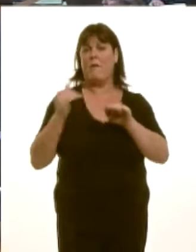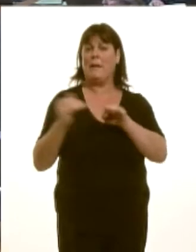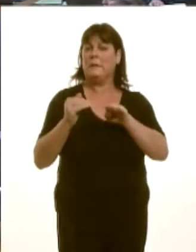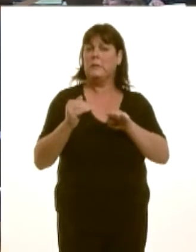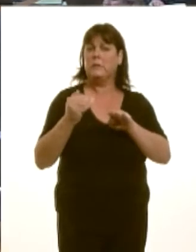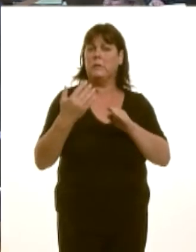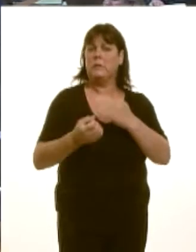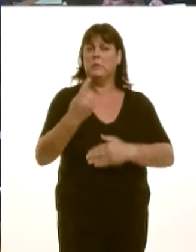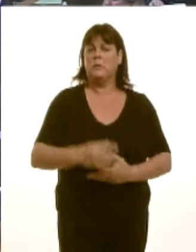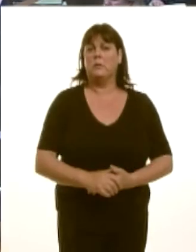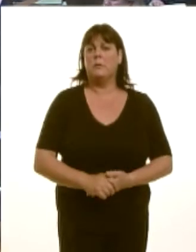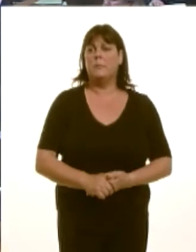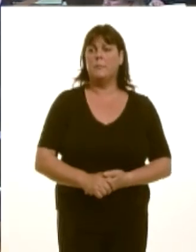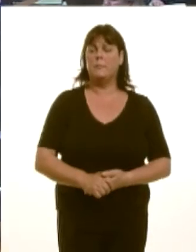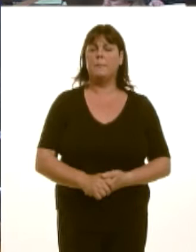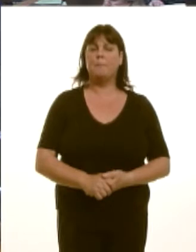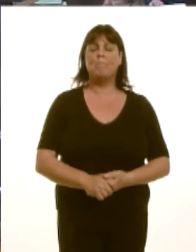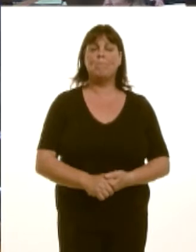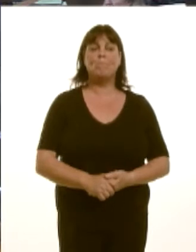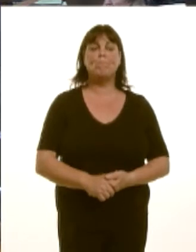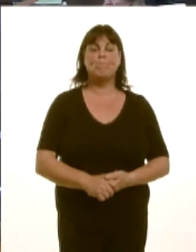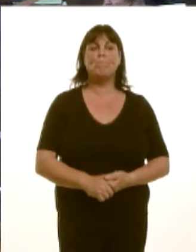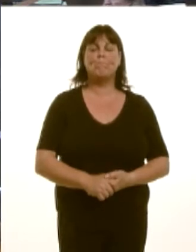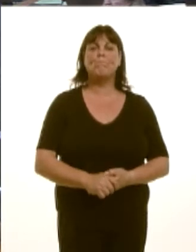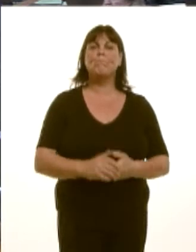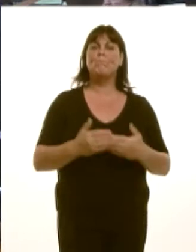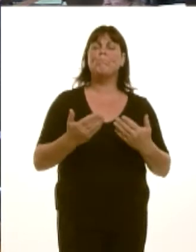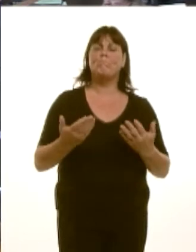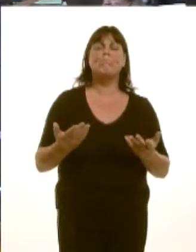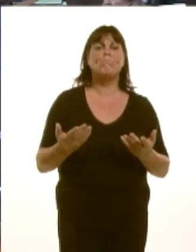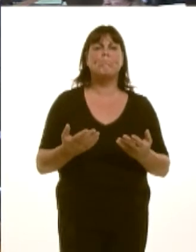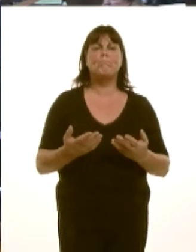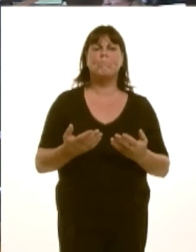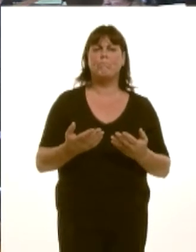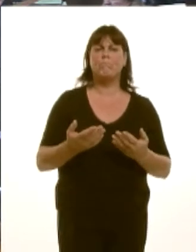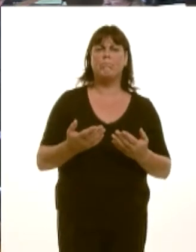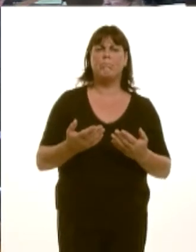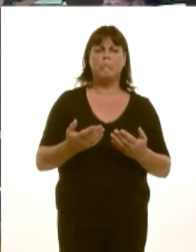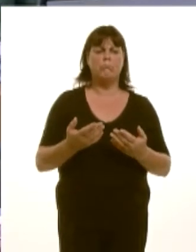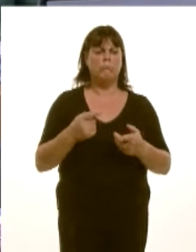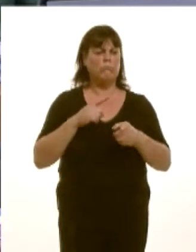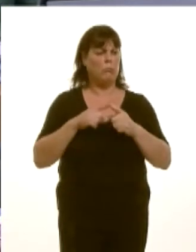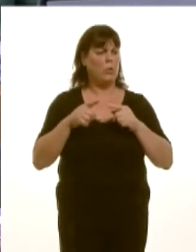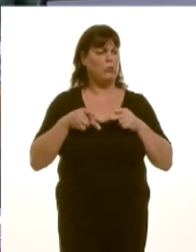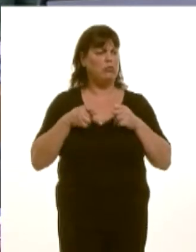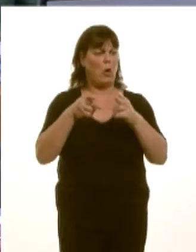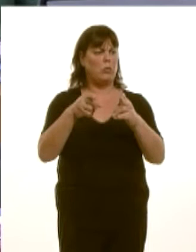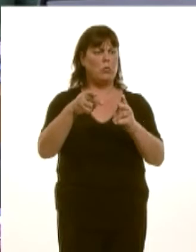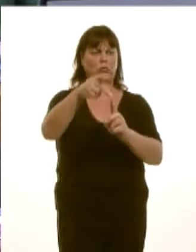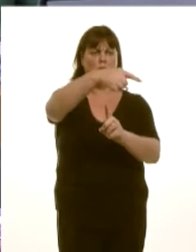Carwyn Jones: It is usual, of course, to have roundabouts on all roads with the exception